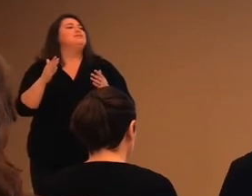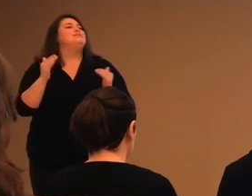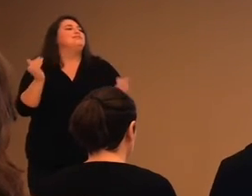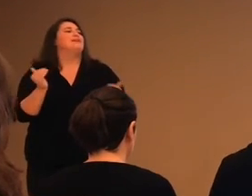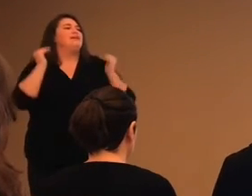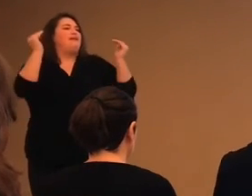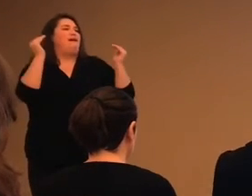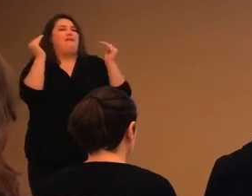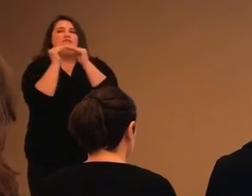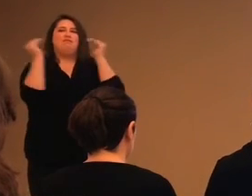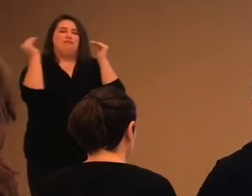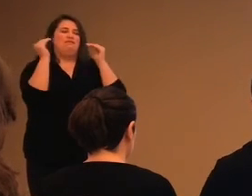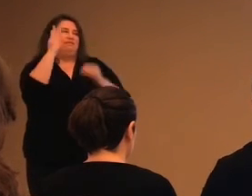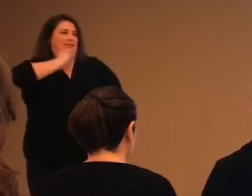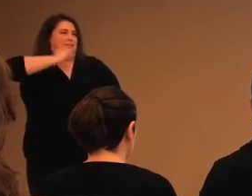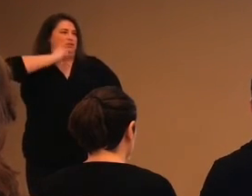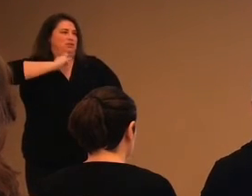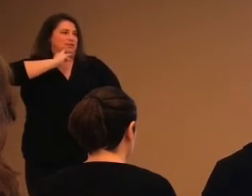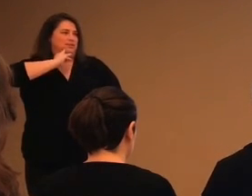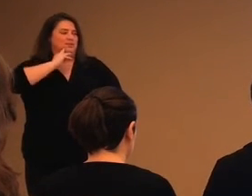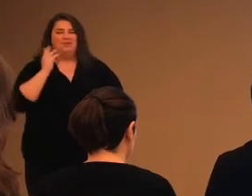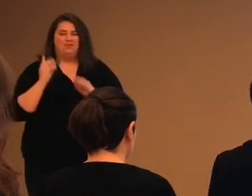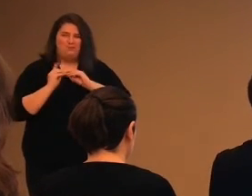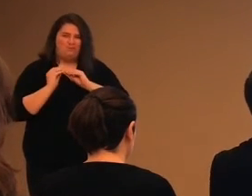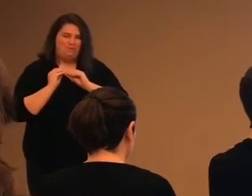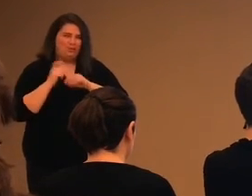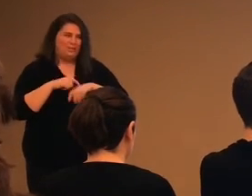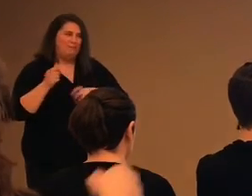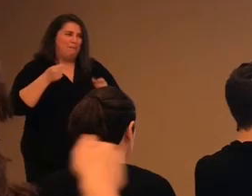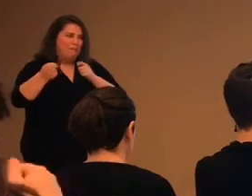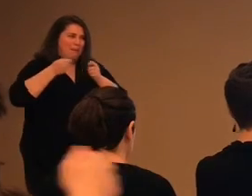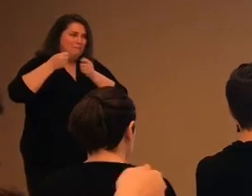We want them to connect with one more time everybody bah bah bah bah boom